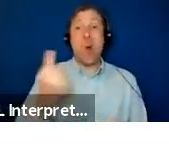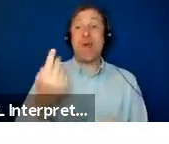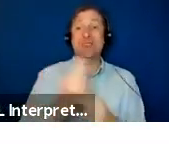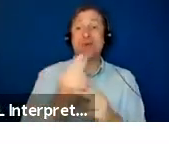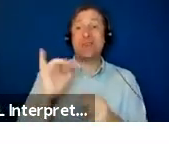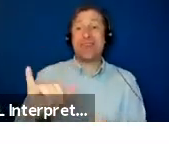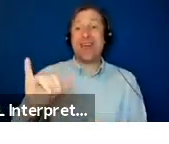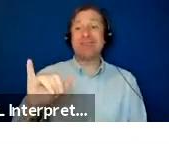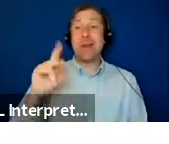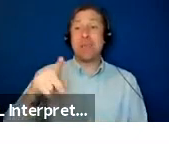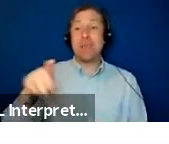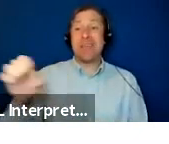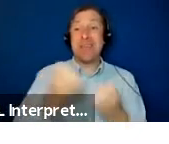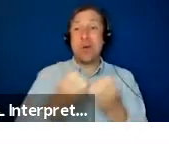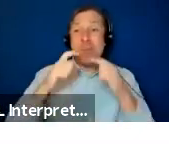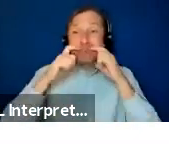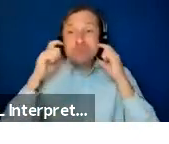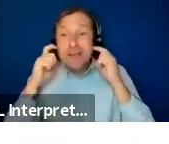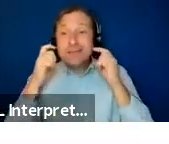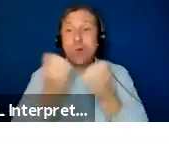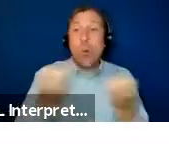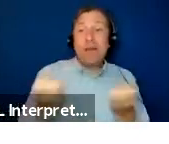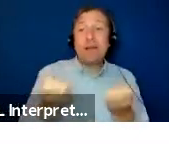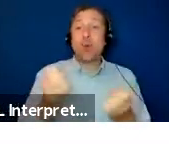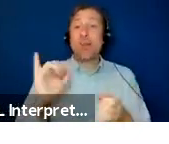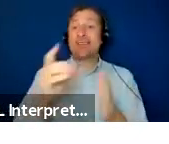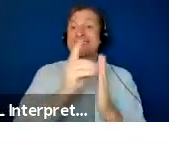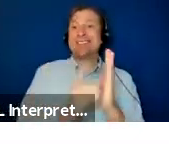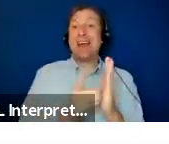So a lot of the protocols are designed around helping protect the performers and others